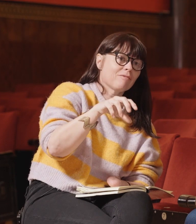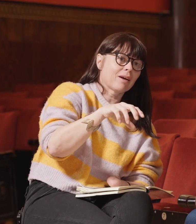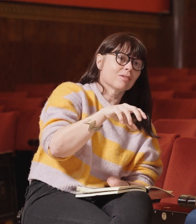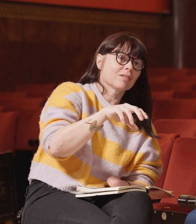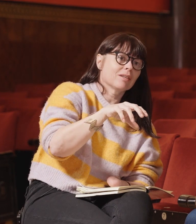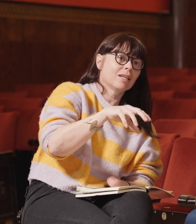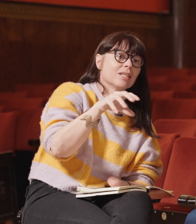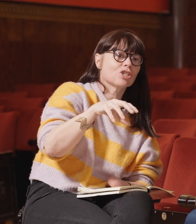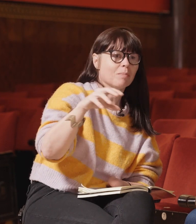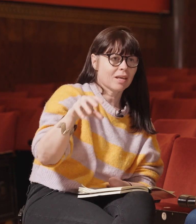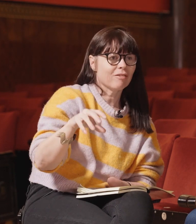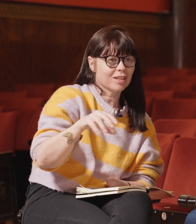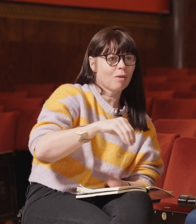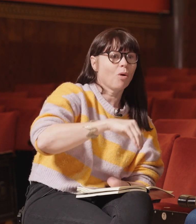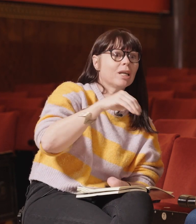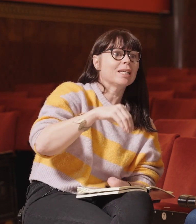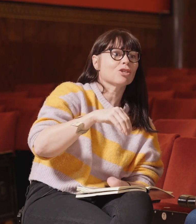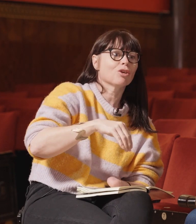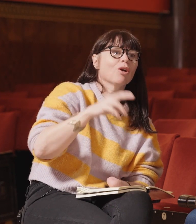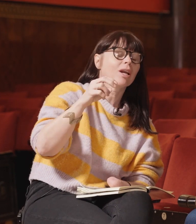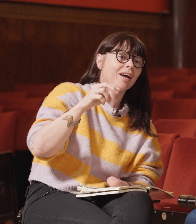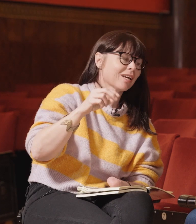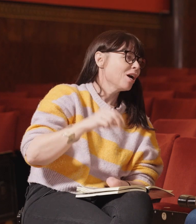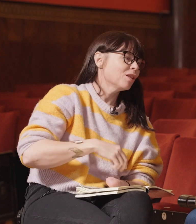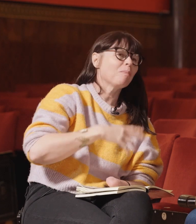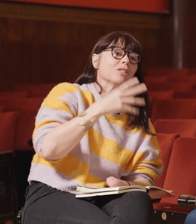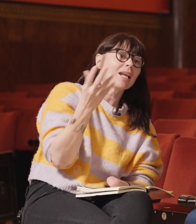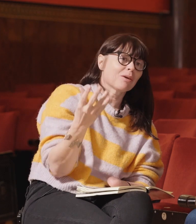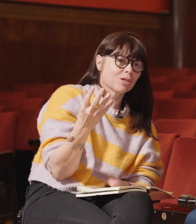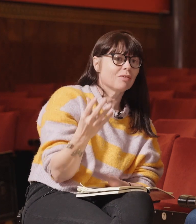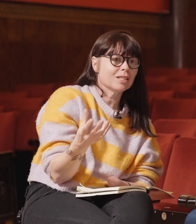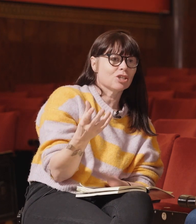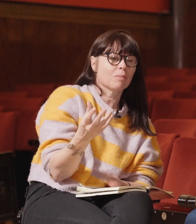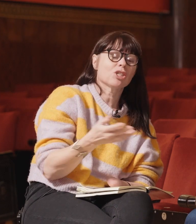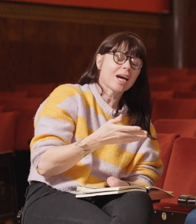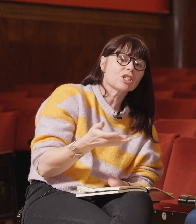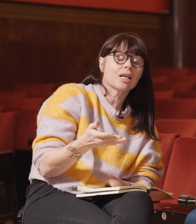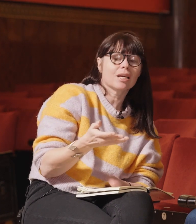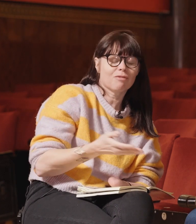around leadership theory that what a leader should look like, the body language of leadership.